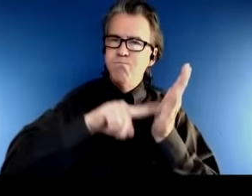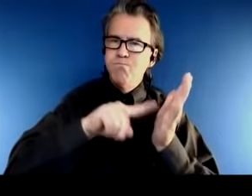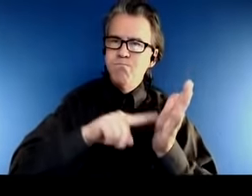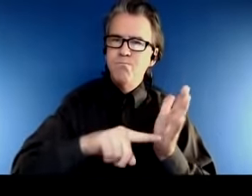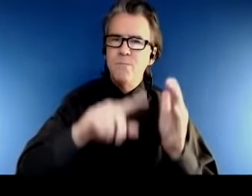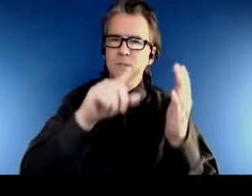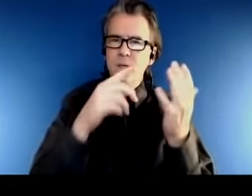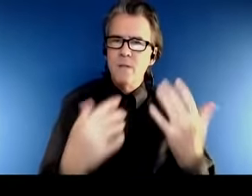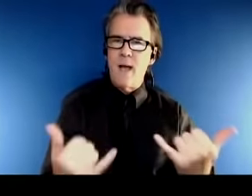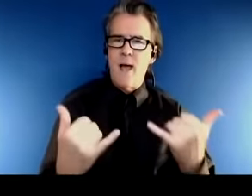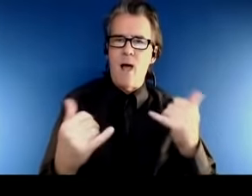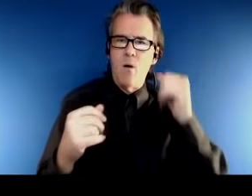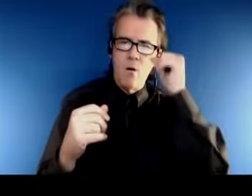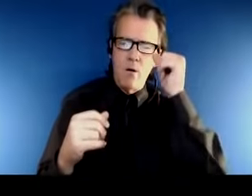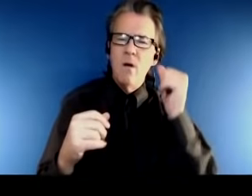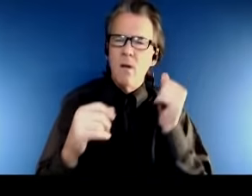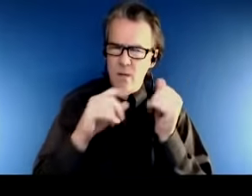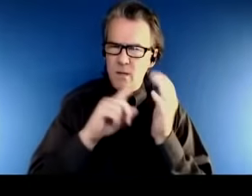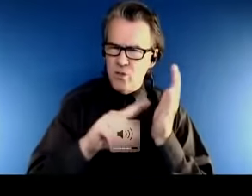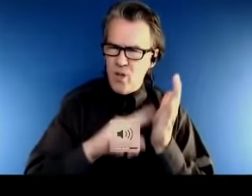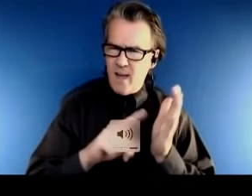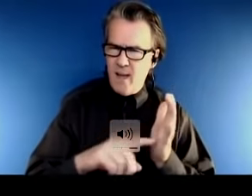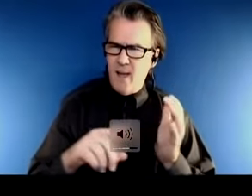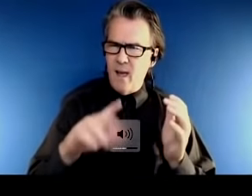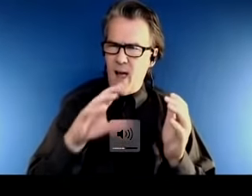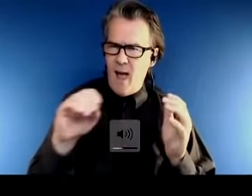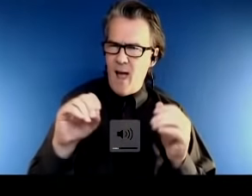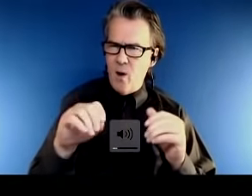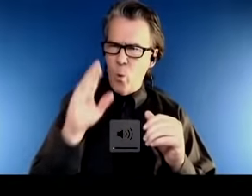do need to hit Star 1 to get into the queue for the operator